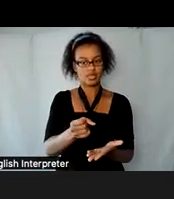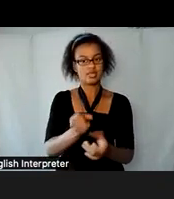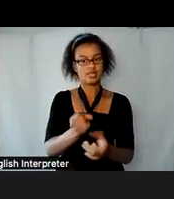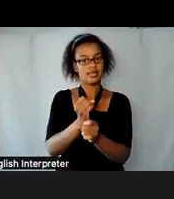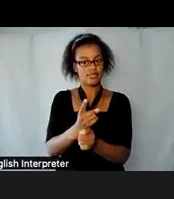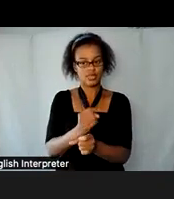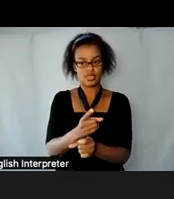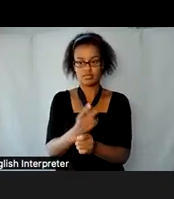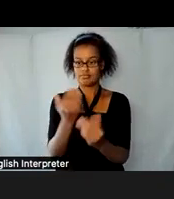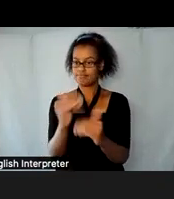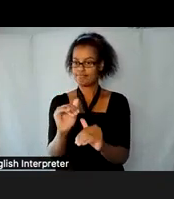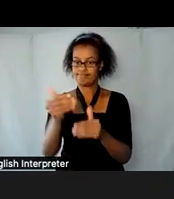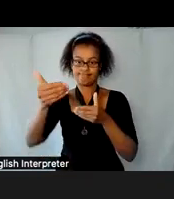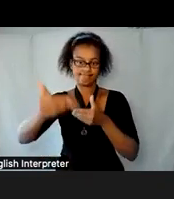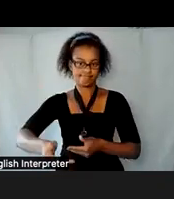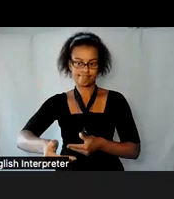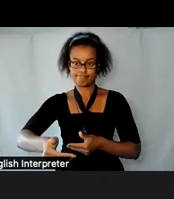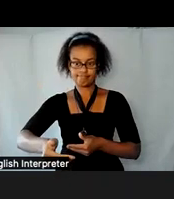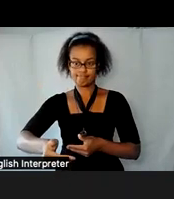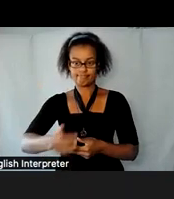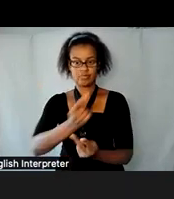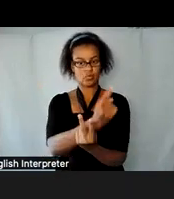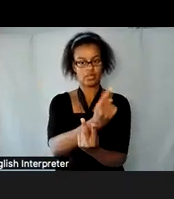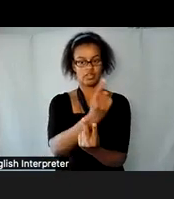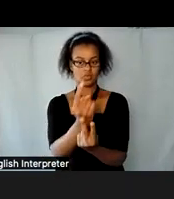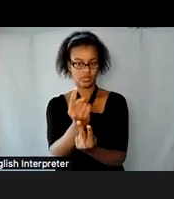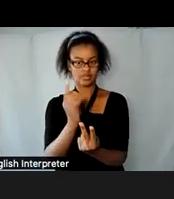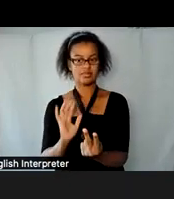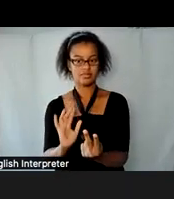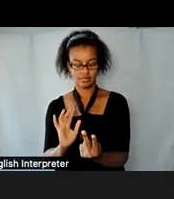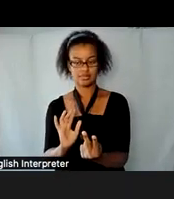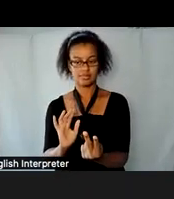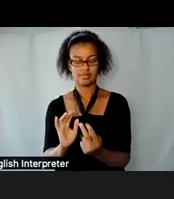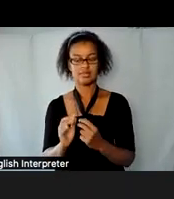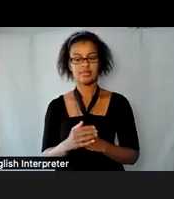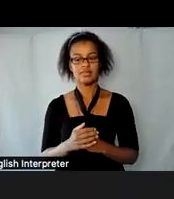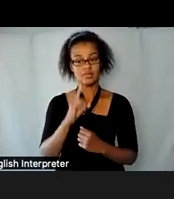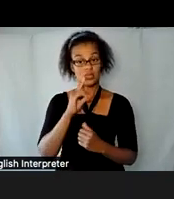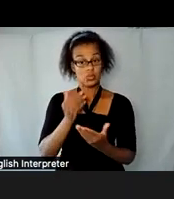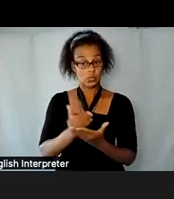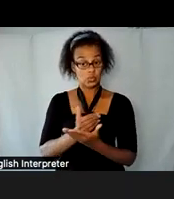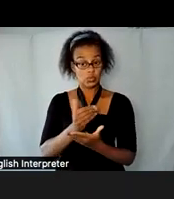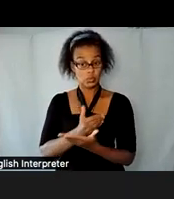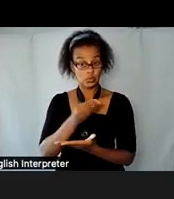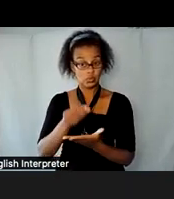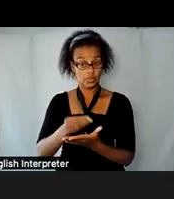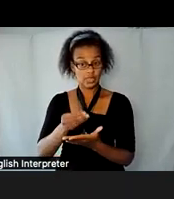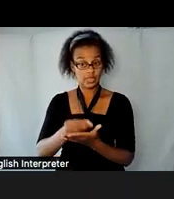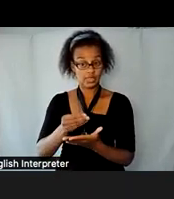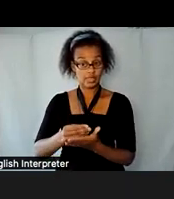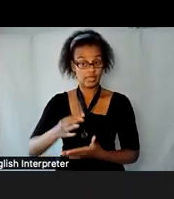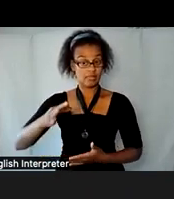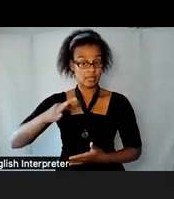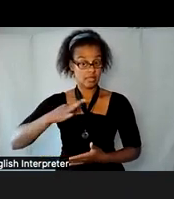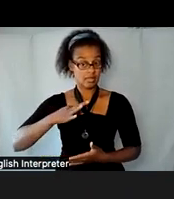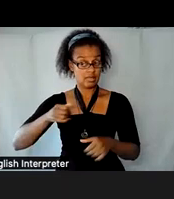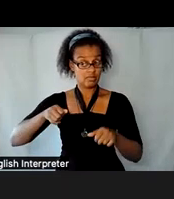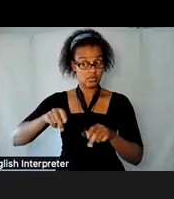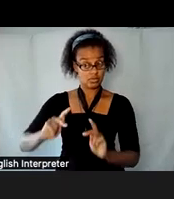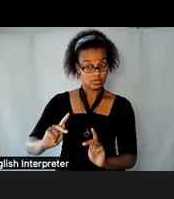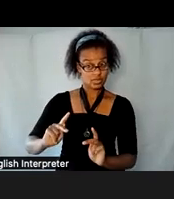And to be eligible to apply for a new grant, you have to have all the you have to have